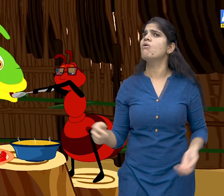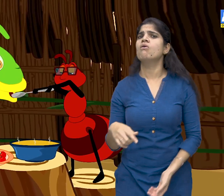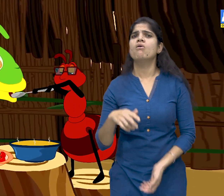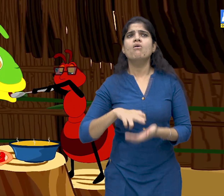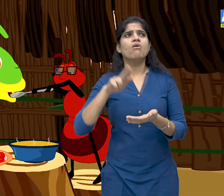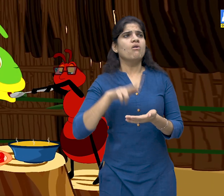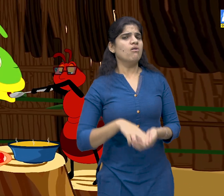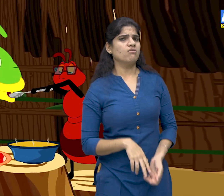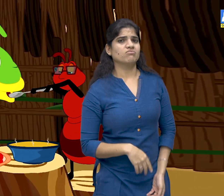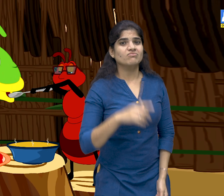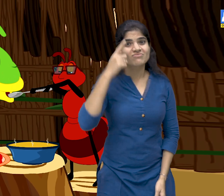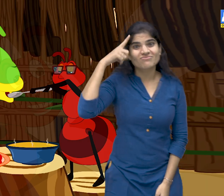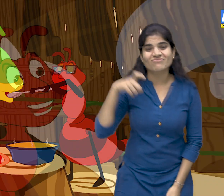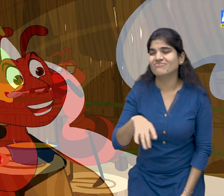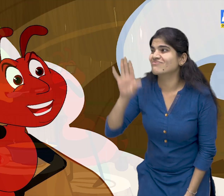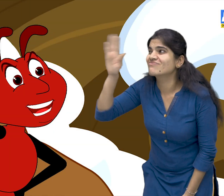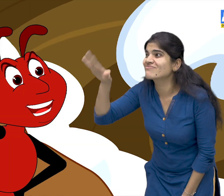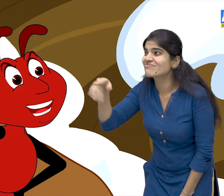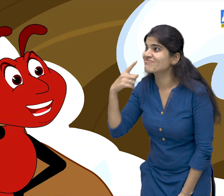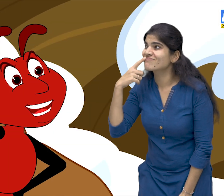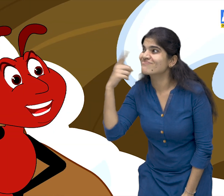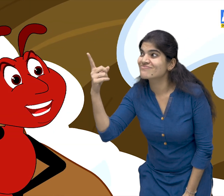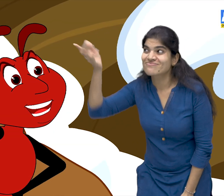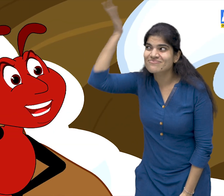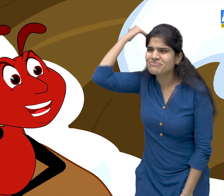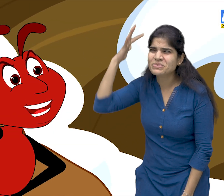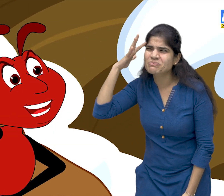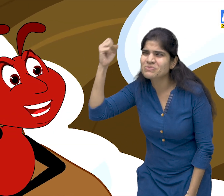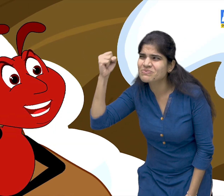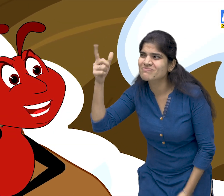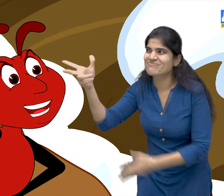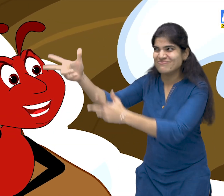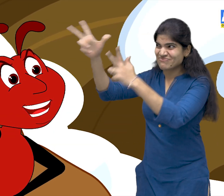Seeing this, the grasshopper was amazed. The ant said to the grasshopper, ''Do you remember?''